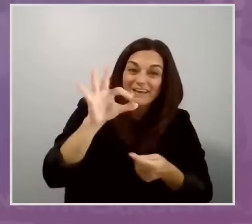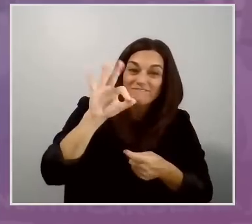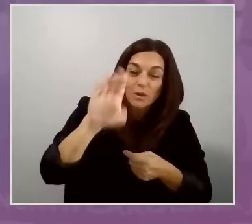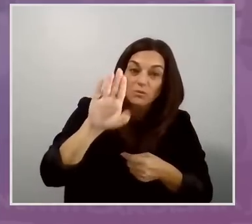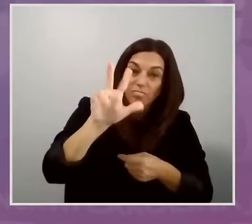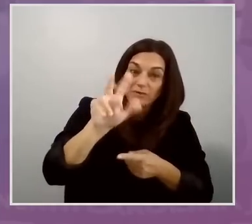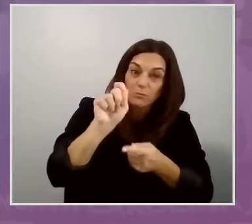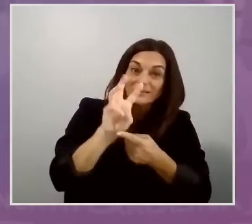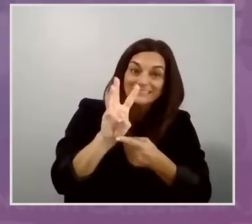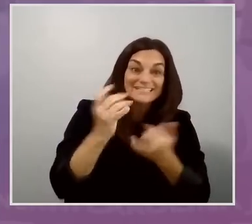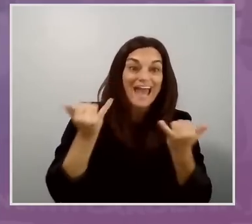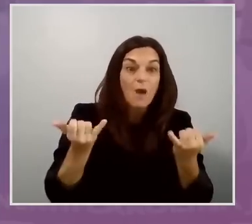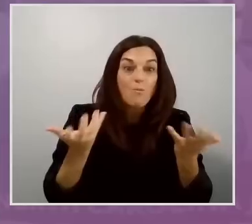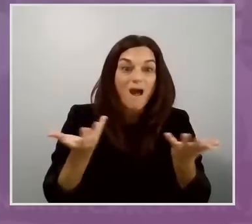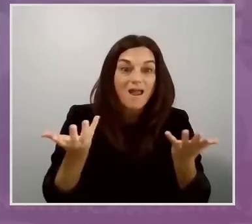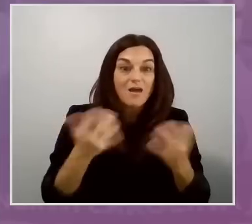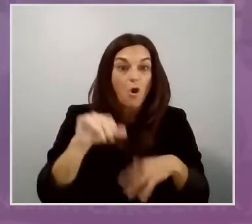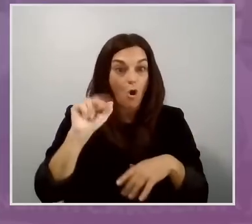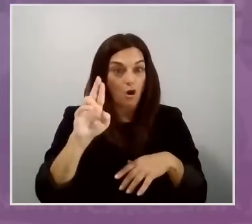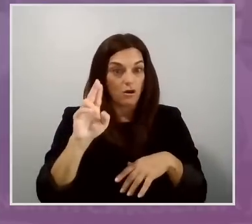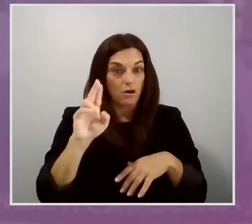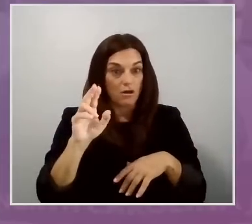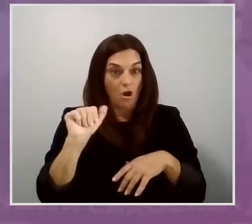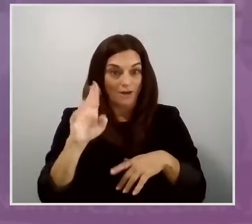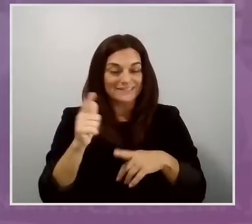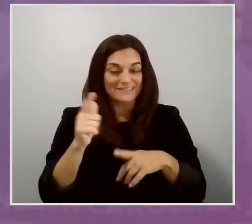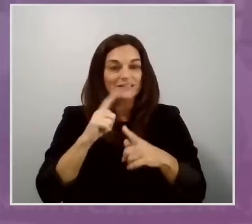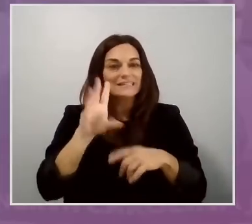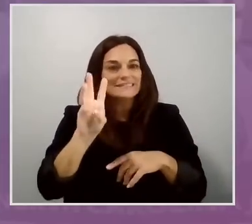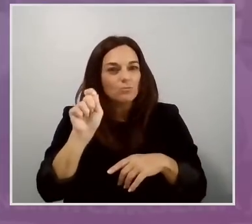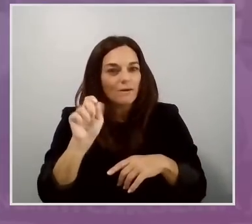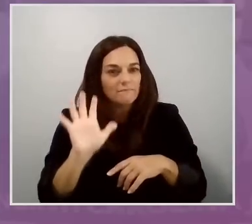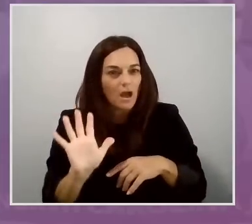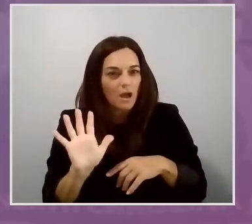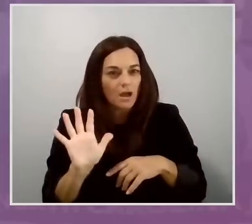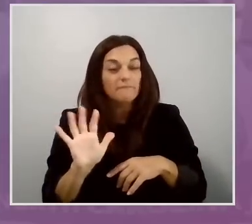BUT SINCE IN NORTH CAROLINA,